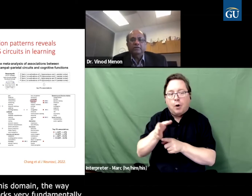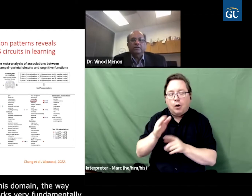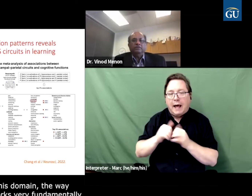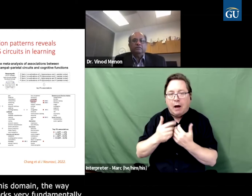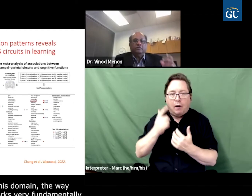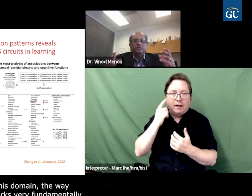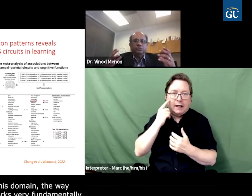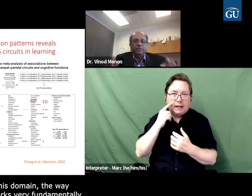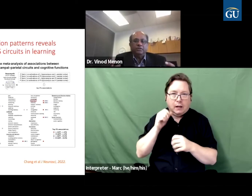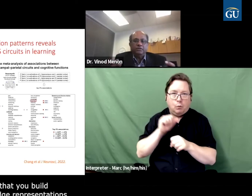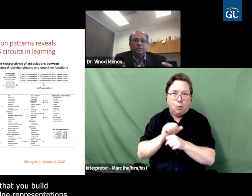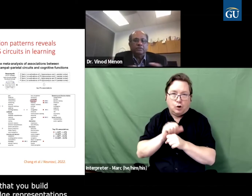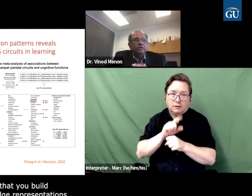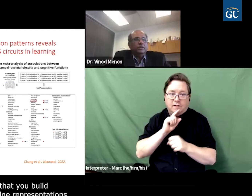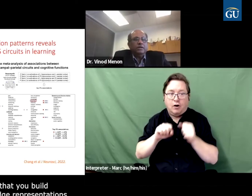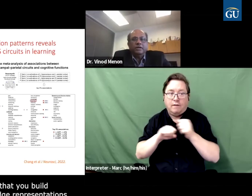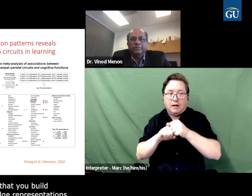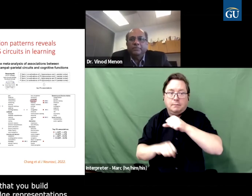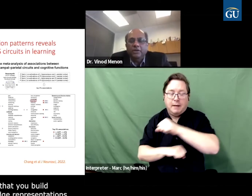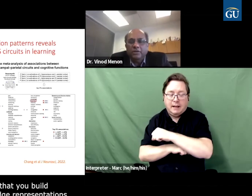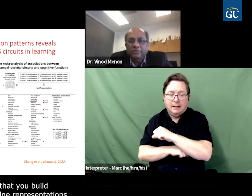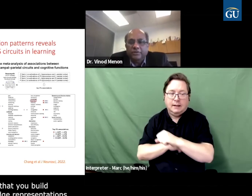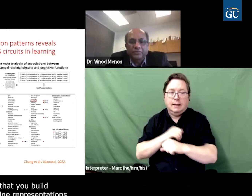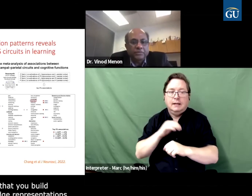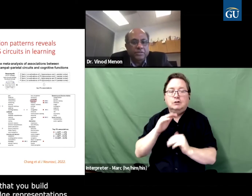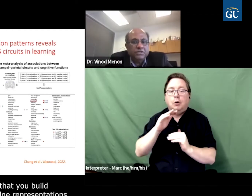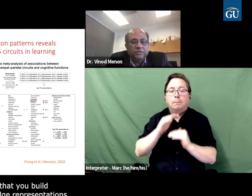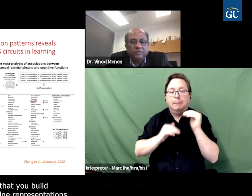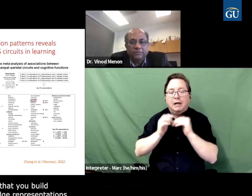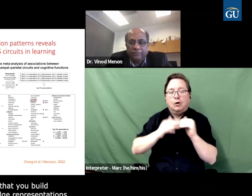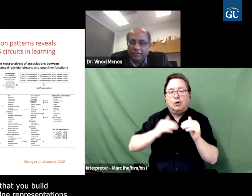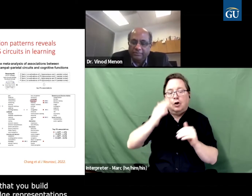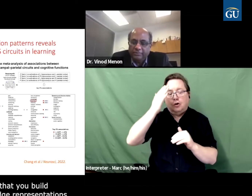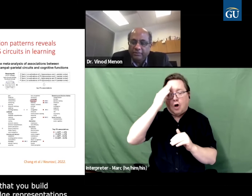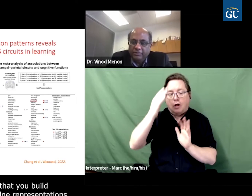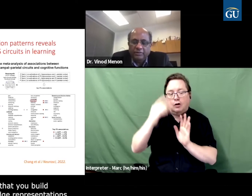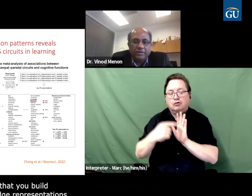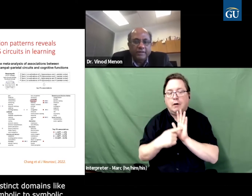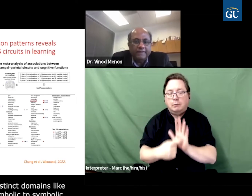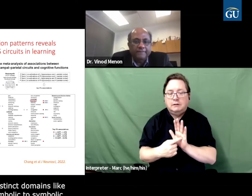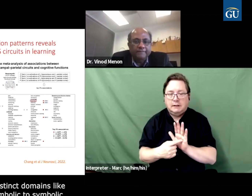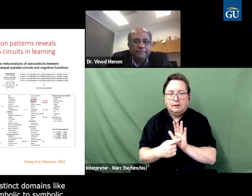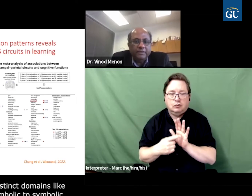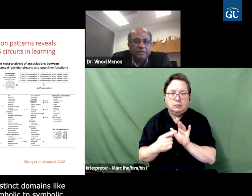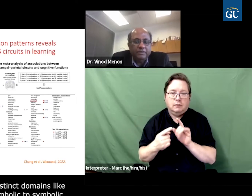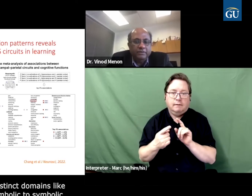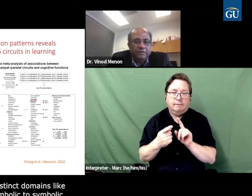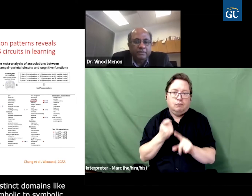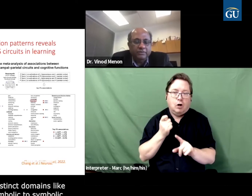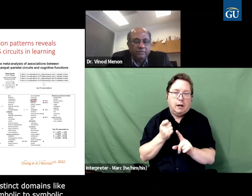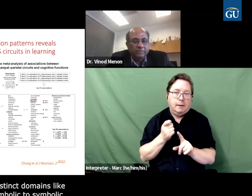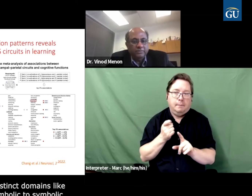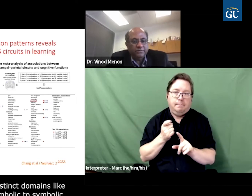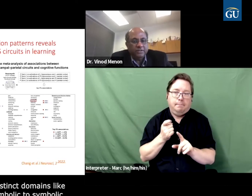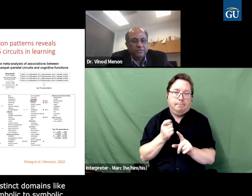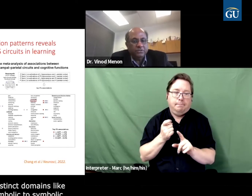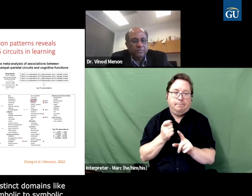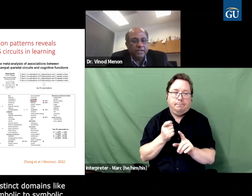fundamentally is that you build knowledge representations from